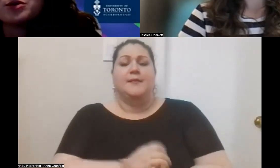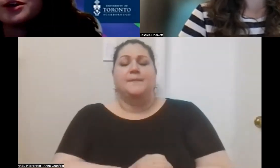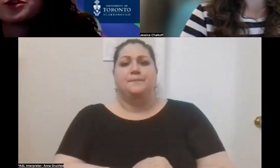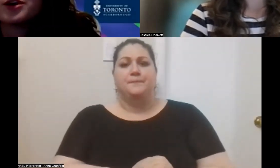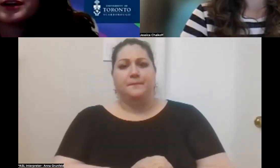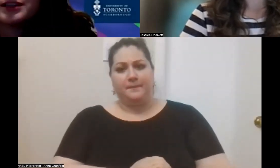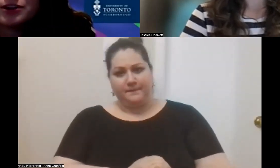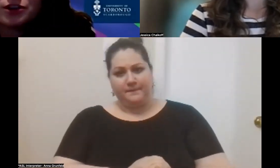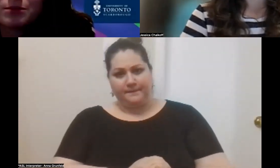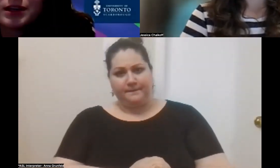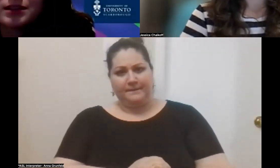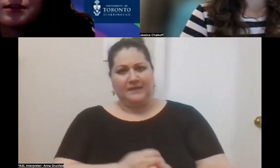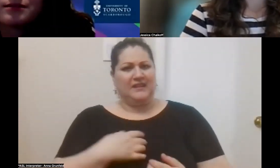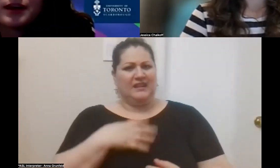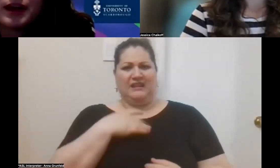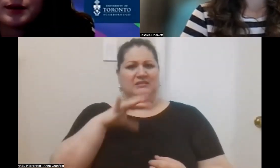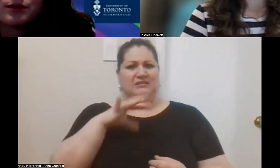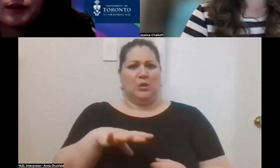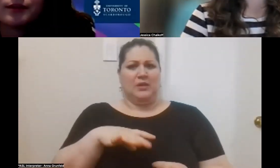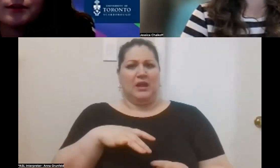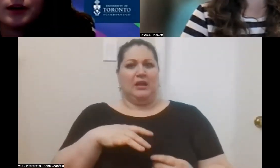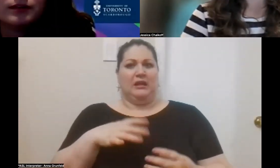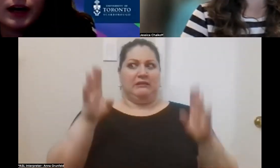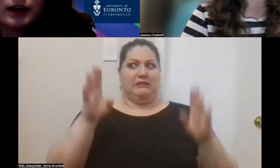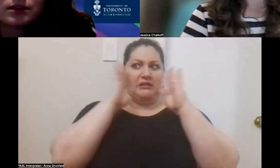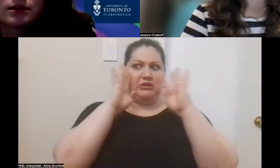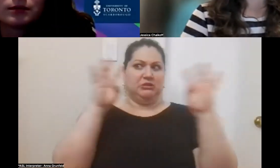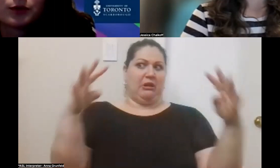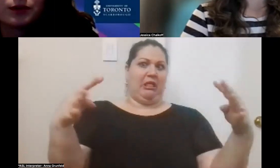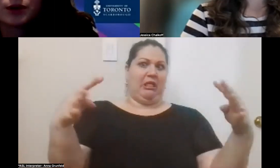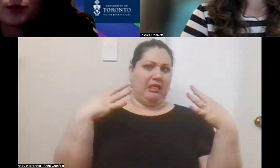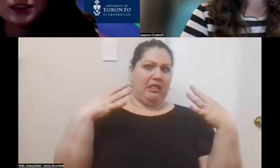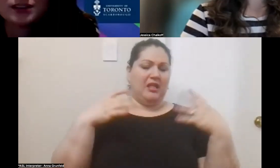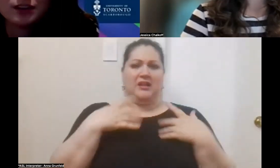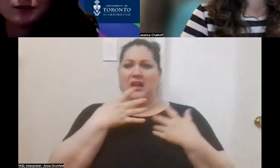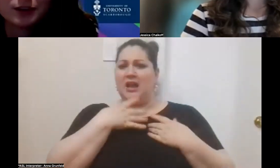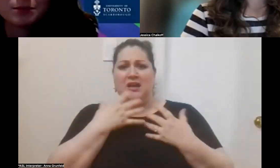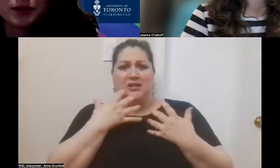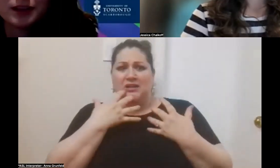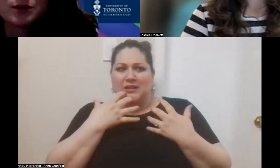I don't like drawing attention to myself, and I'd rather not even ask for the request in the first place.